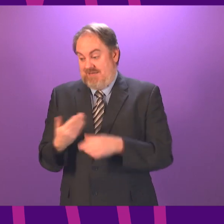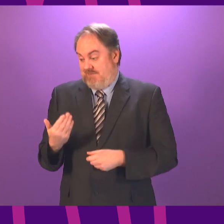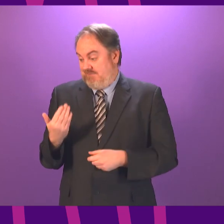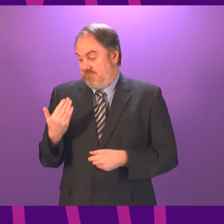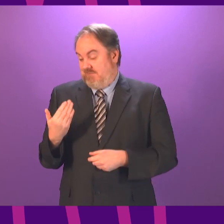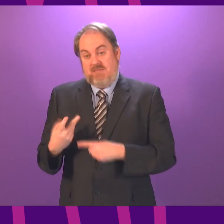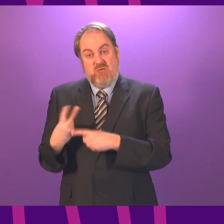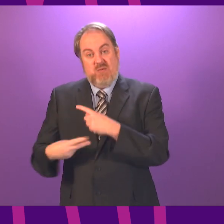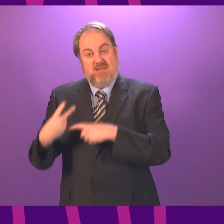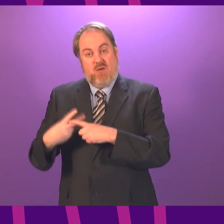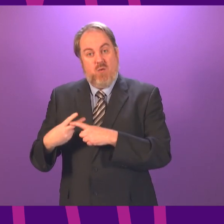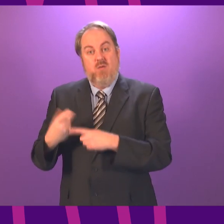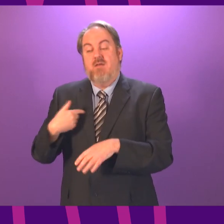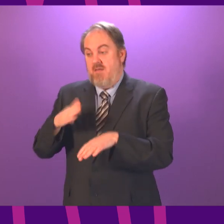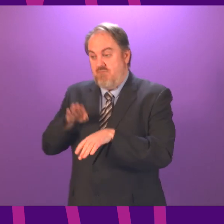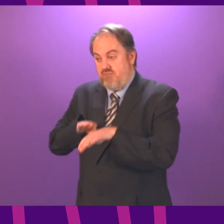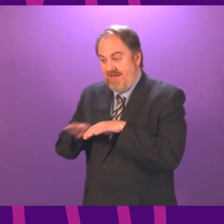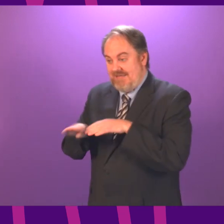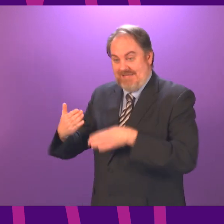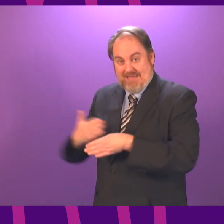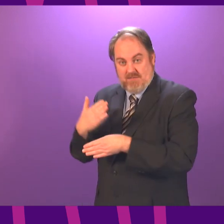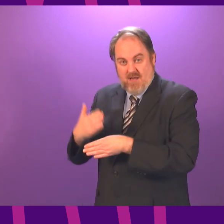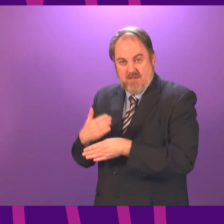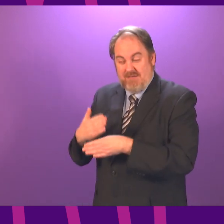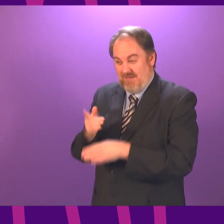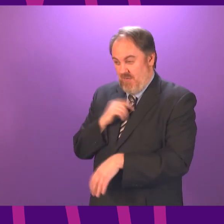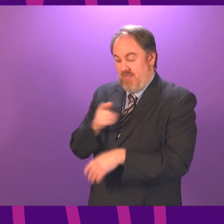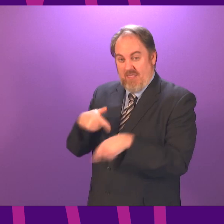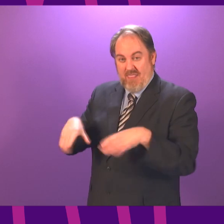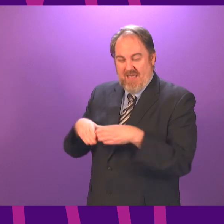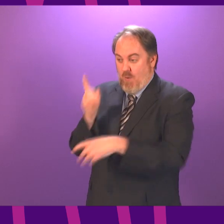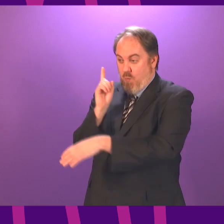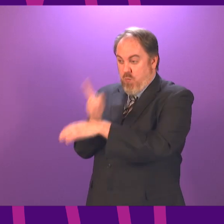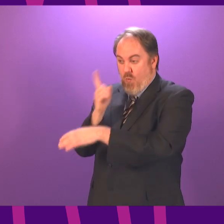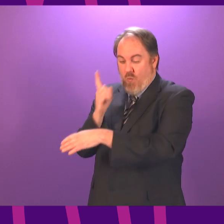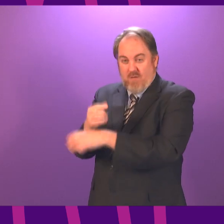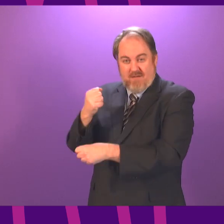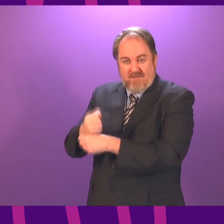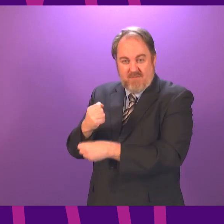of the Covid pandemic, again warned that the Government needed to up its game on PPE. We